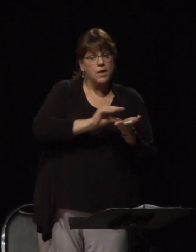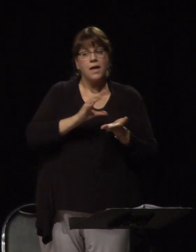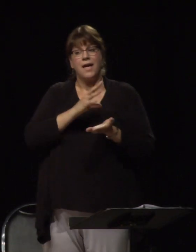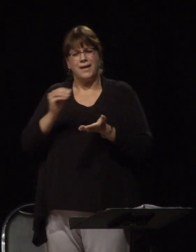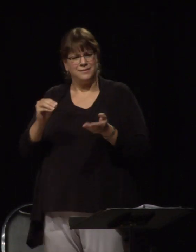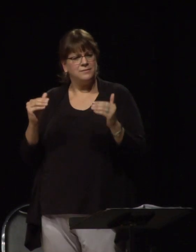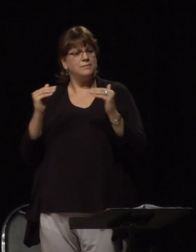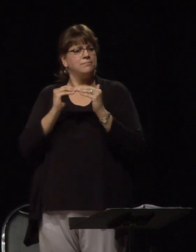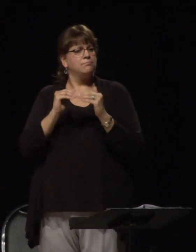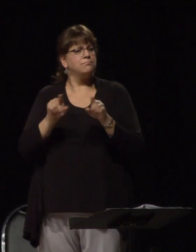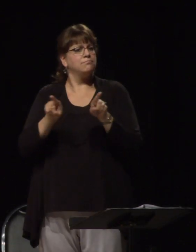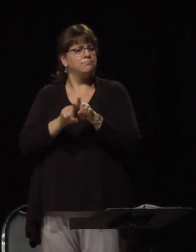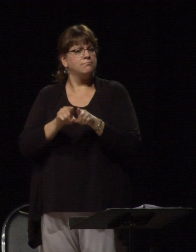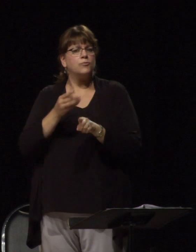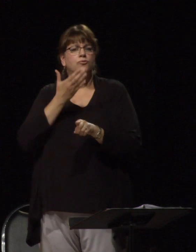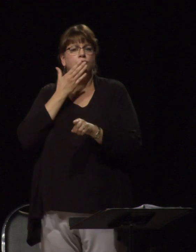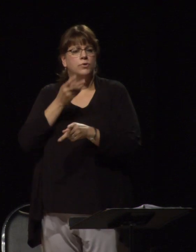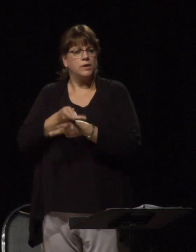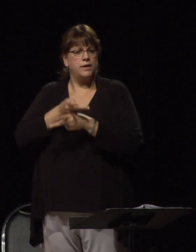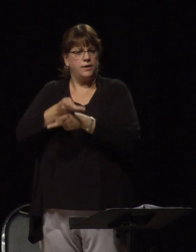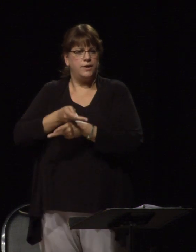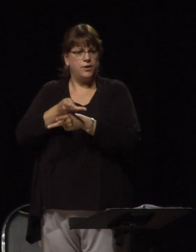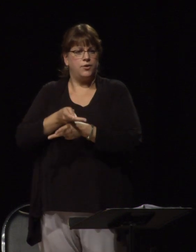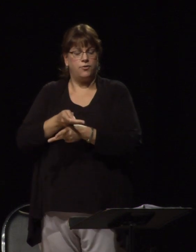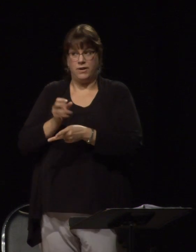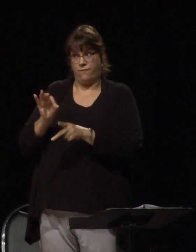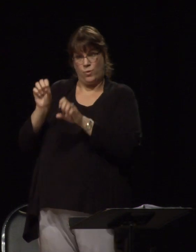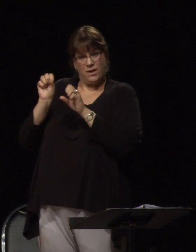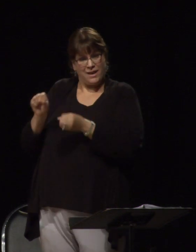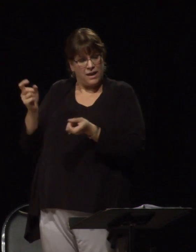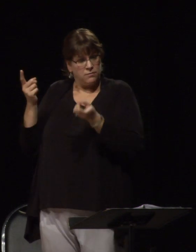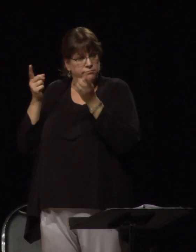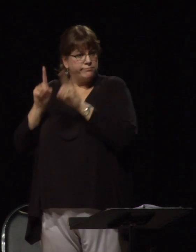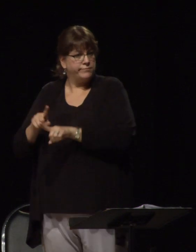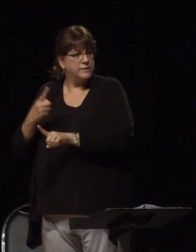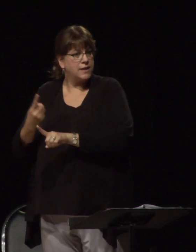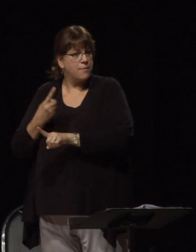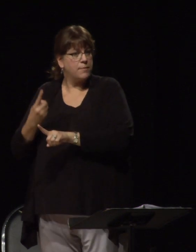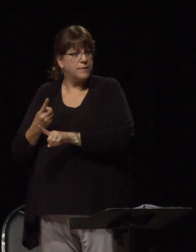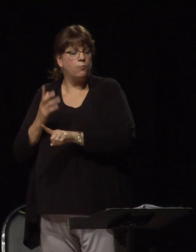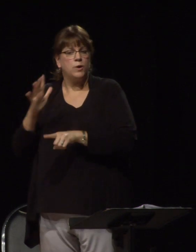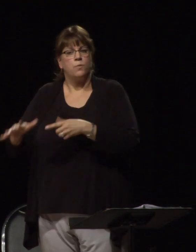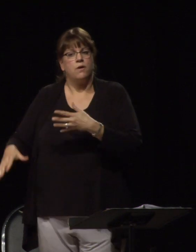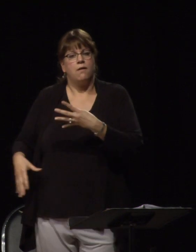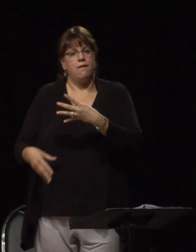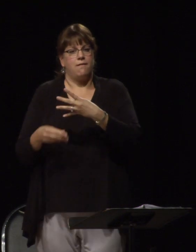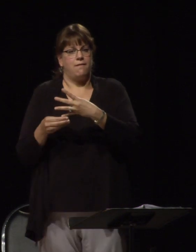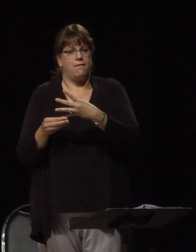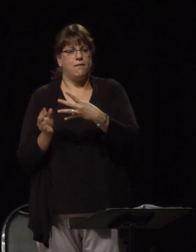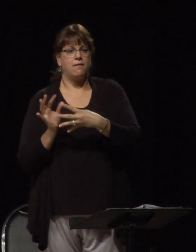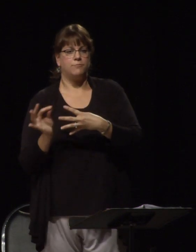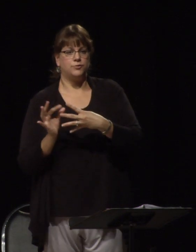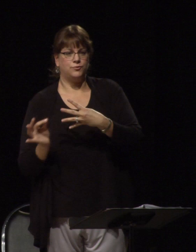WILL BE ADDED AS AN OPTION TO OUR CURRENT OFFERINGS AND ANY SAVINGS IN THE NEW PLAN WOULD BE